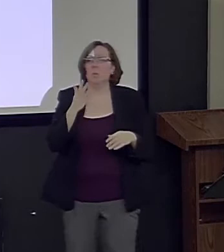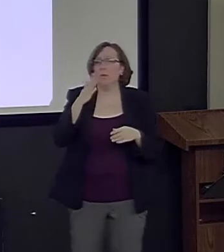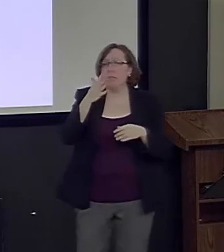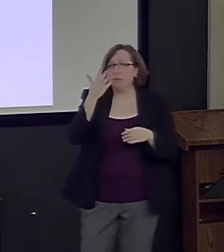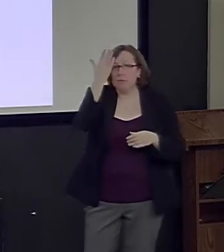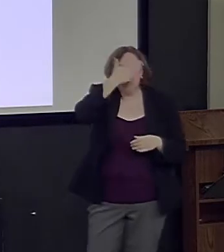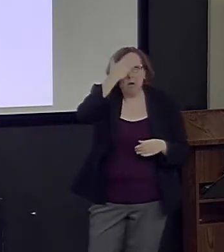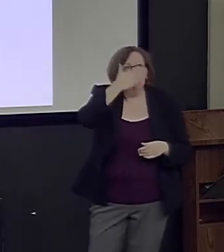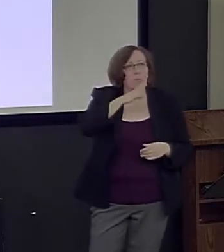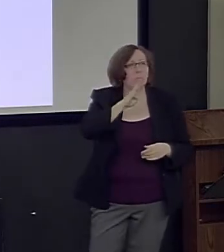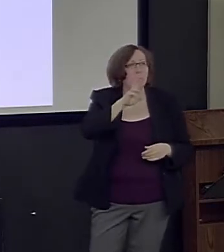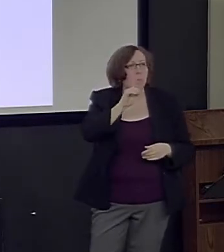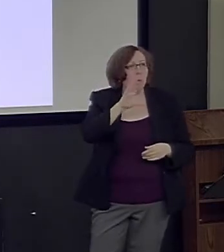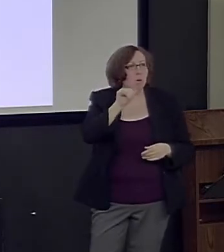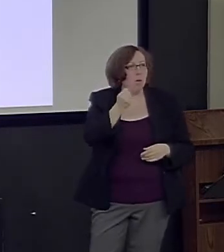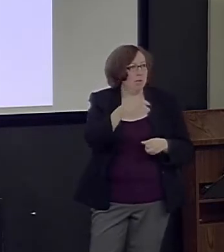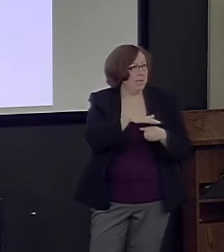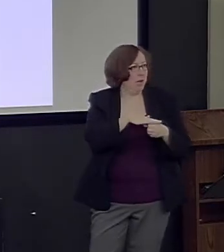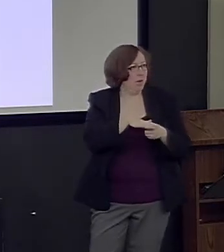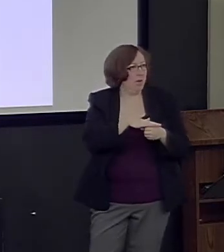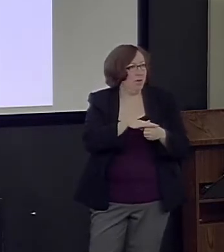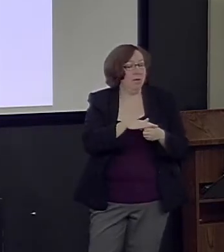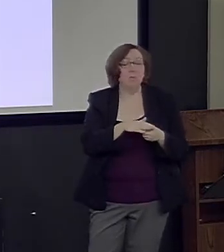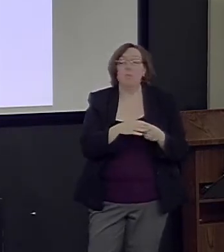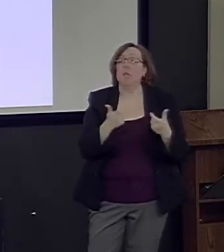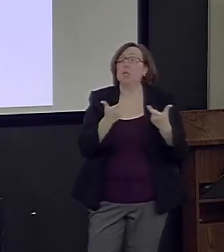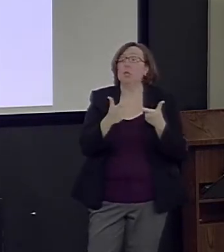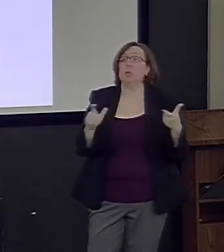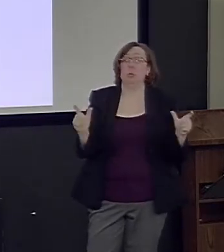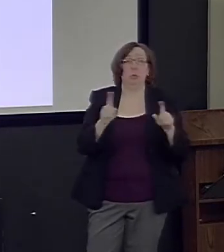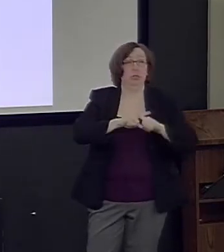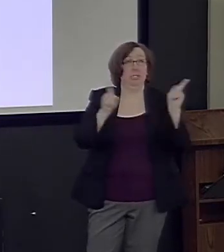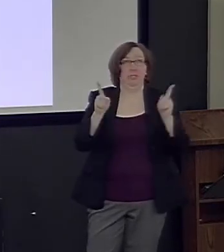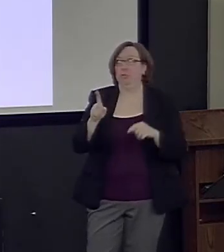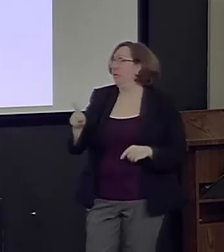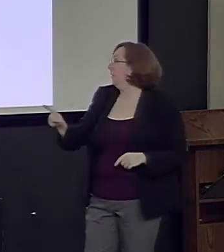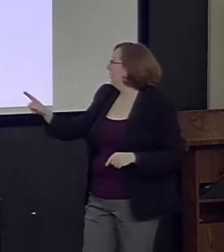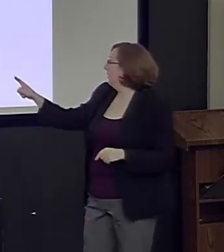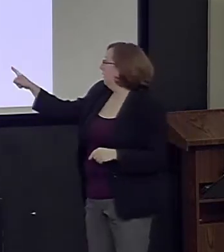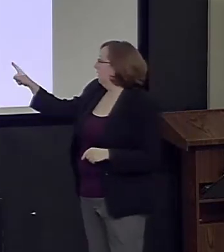but one huge difference down here in the Wernicke's area